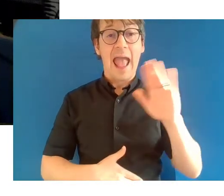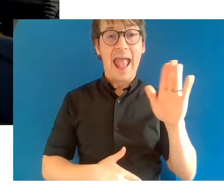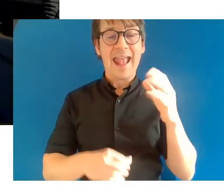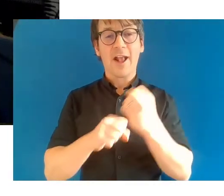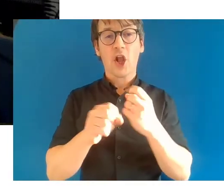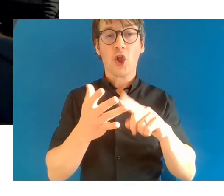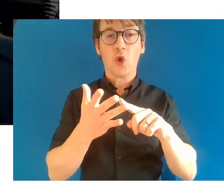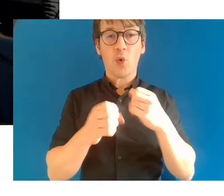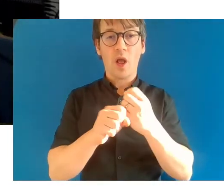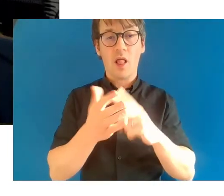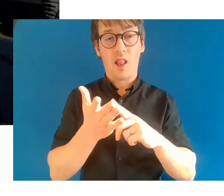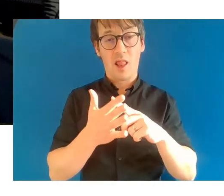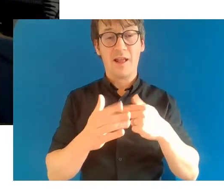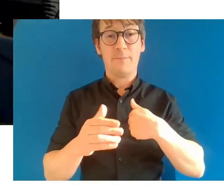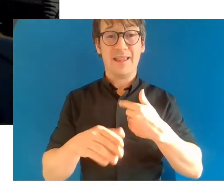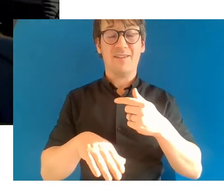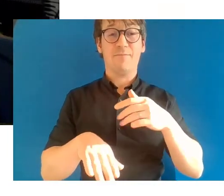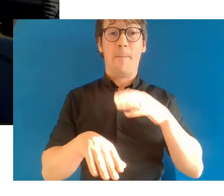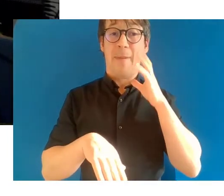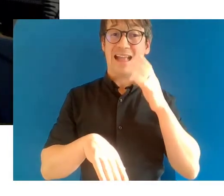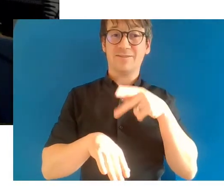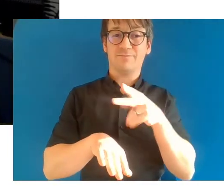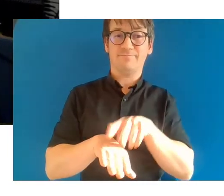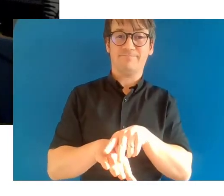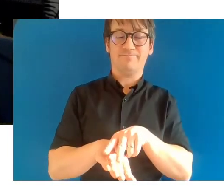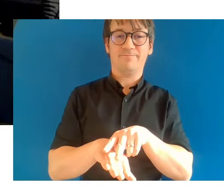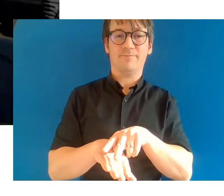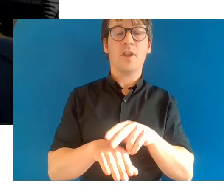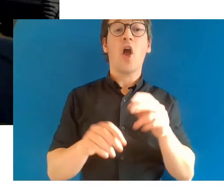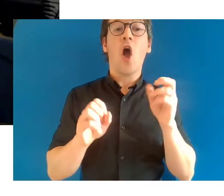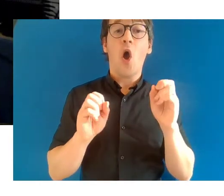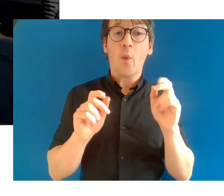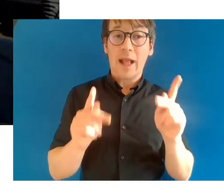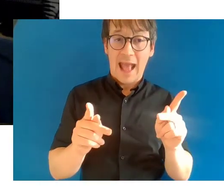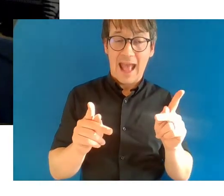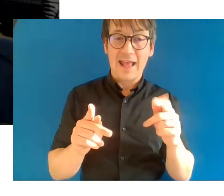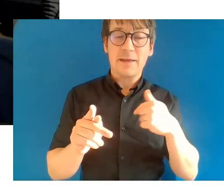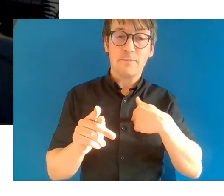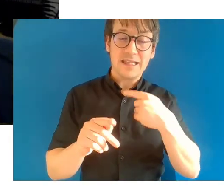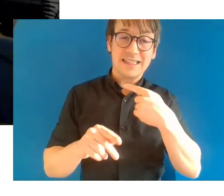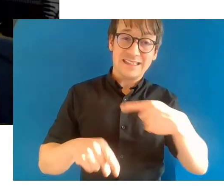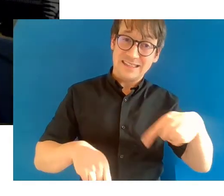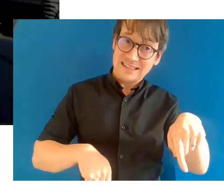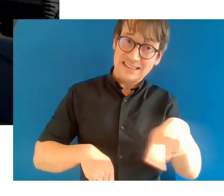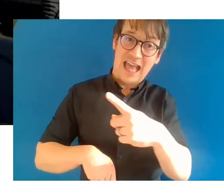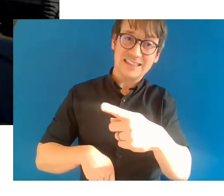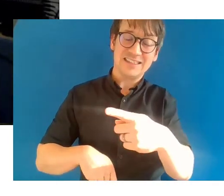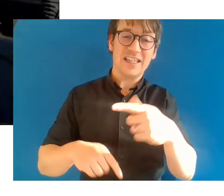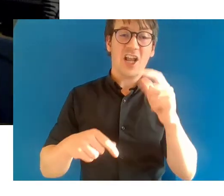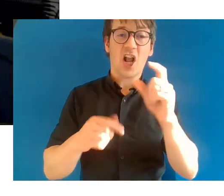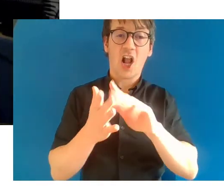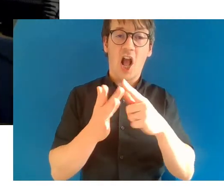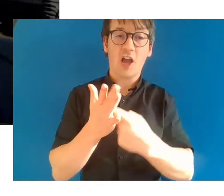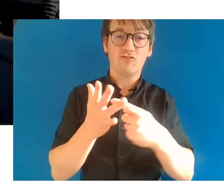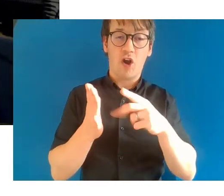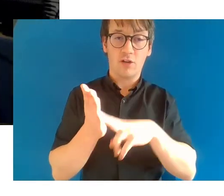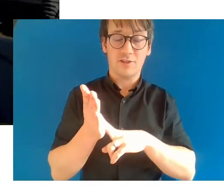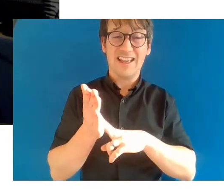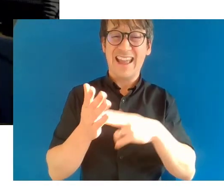I'm on the bed. Okay. I'm sending [Kiron 16:40] to you now. Be careful as it moves.